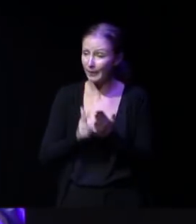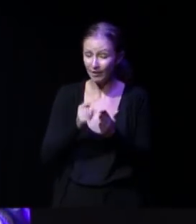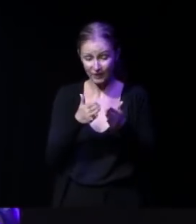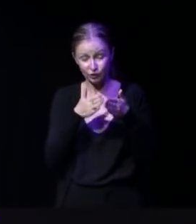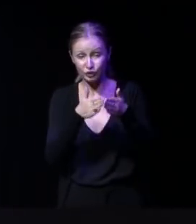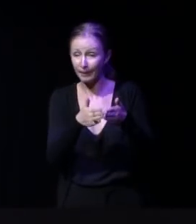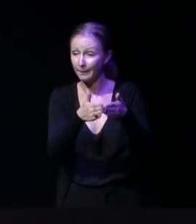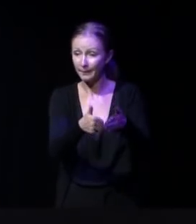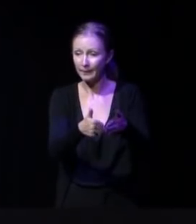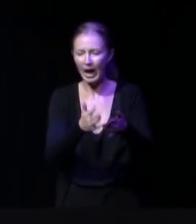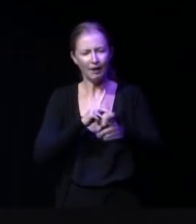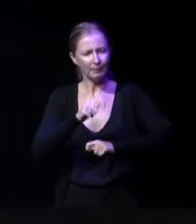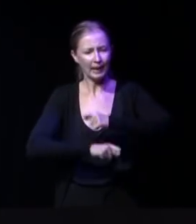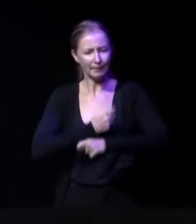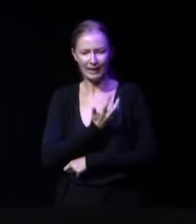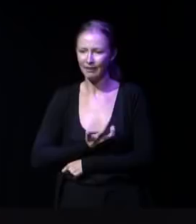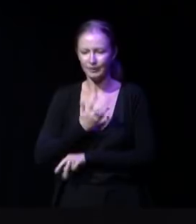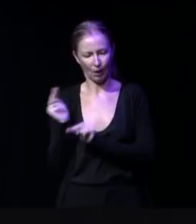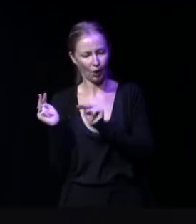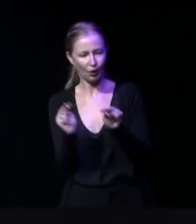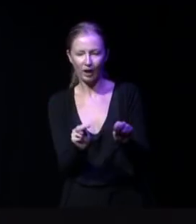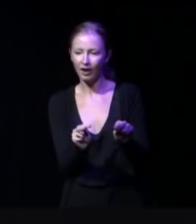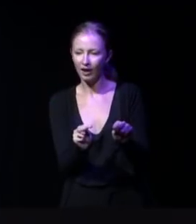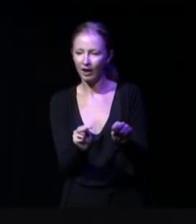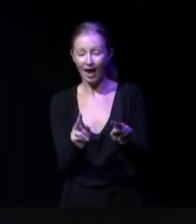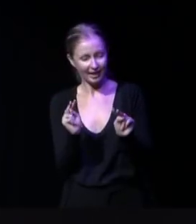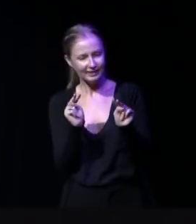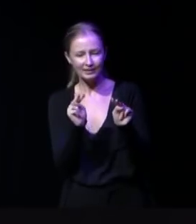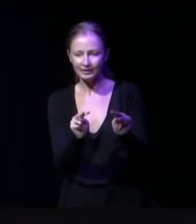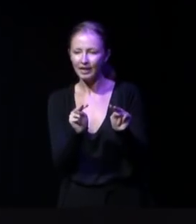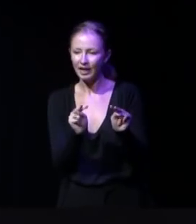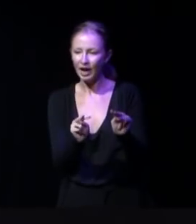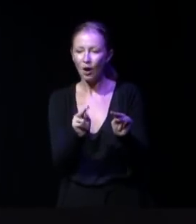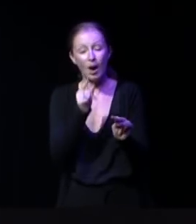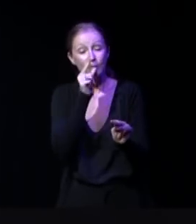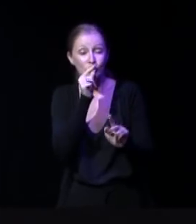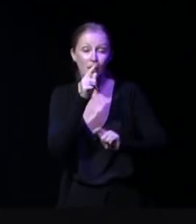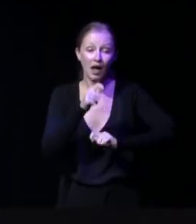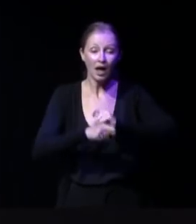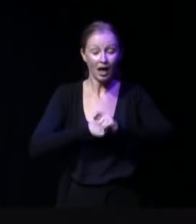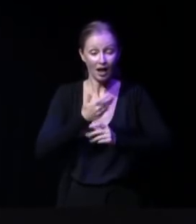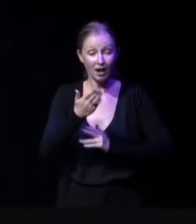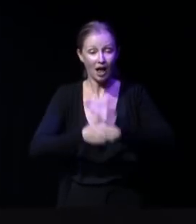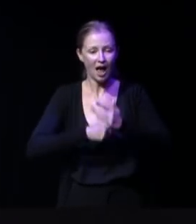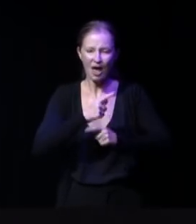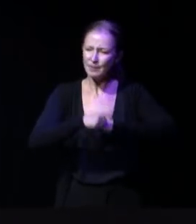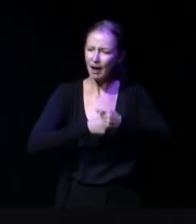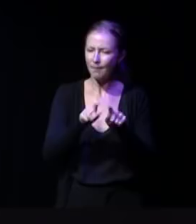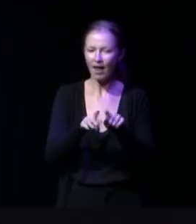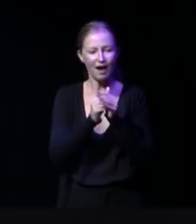I have grown almost comfortable looking out at it. I can see how its presence might in time even feel like a friend reassuring in its solidity,